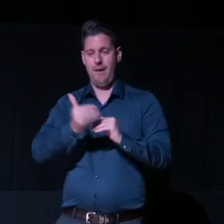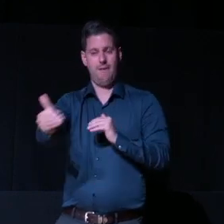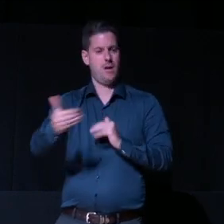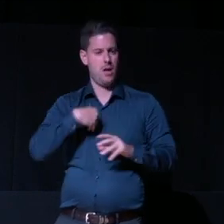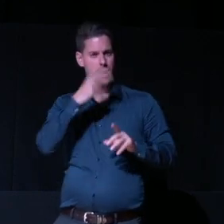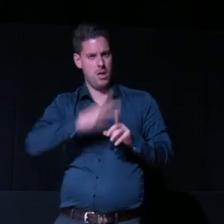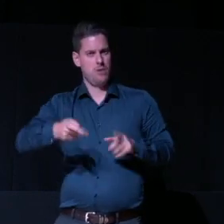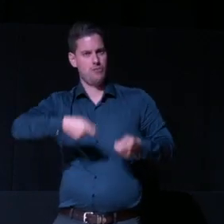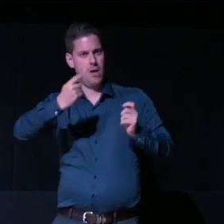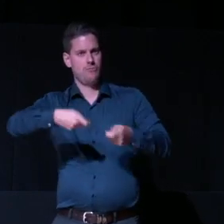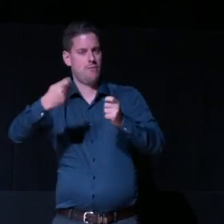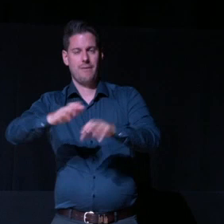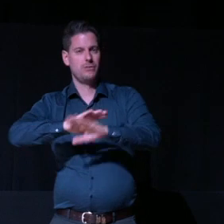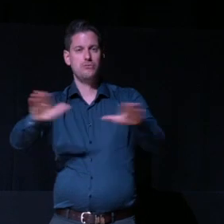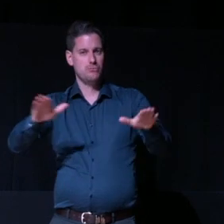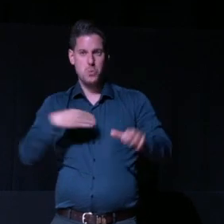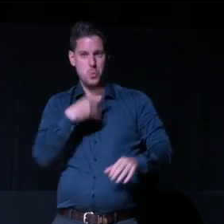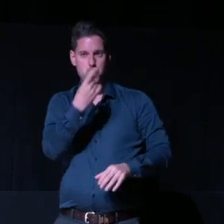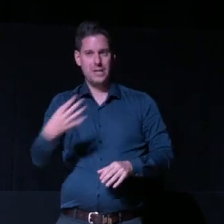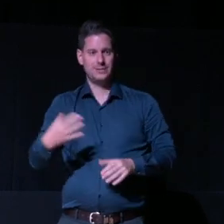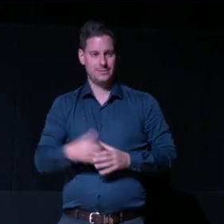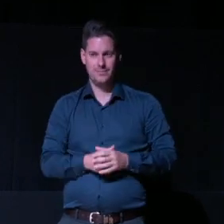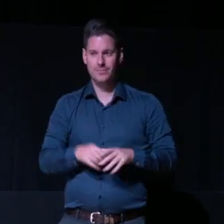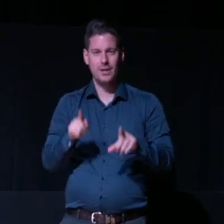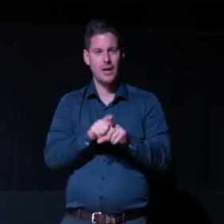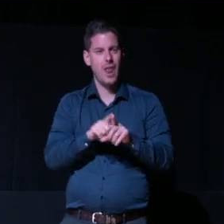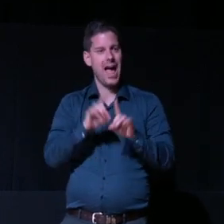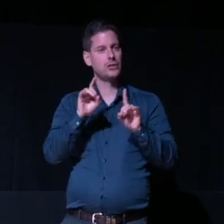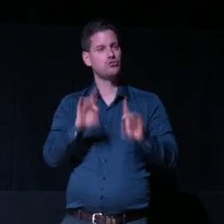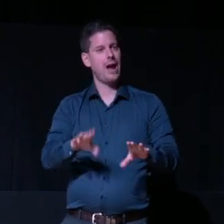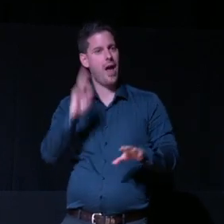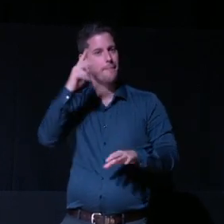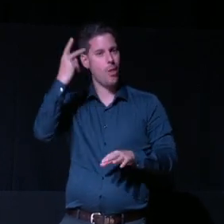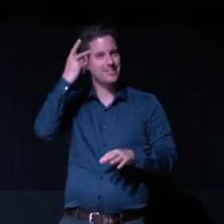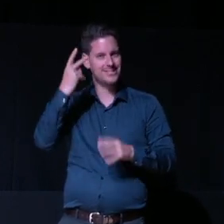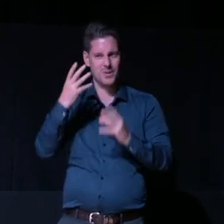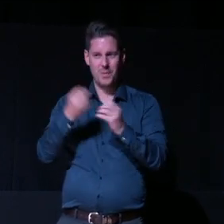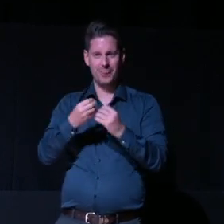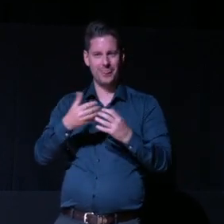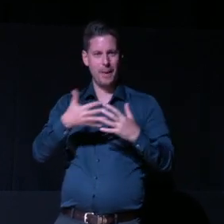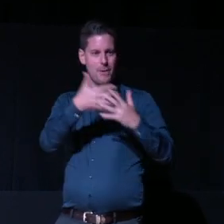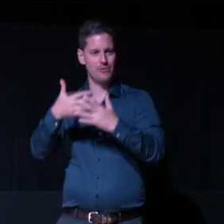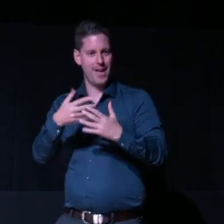is a very, it's sort of like Australian politics spoken with an American accent and we're seeing attempts at that.